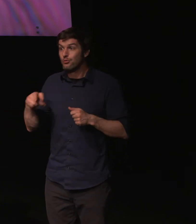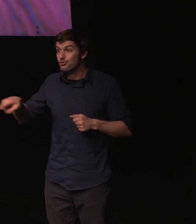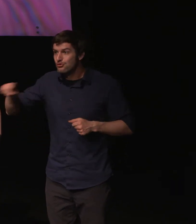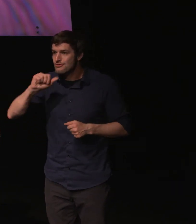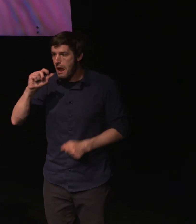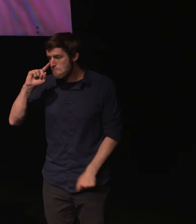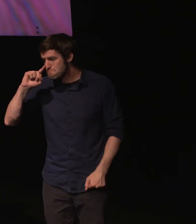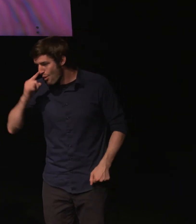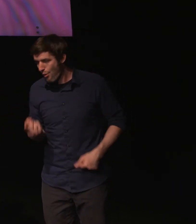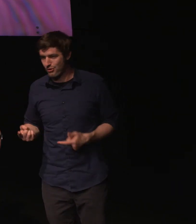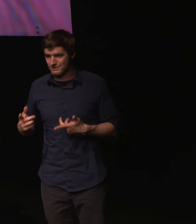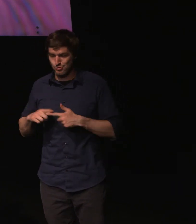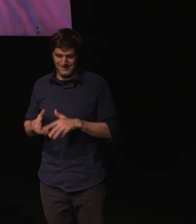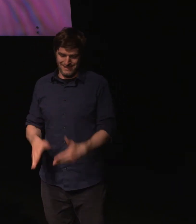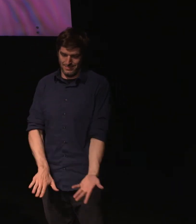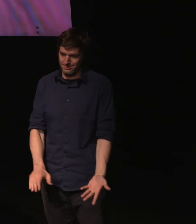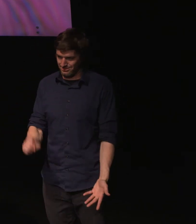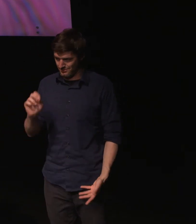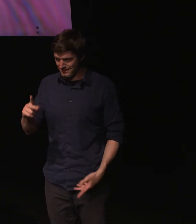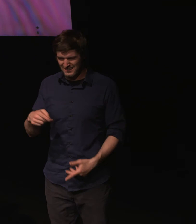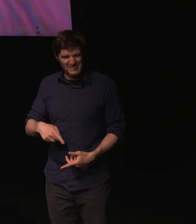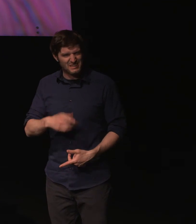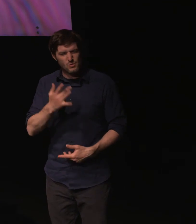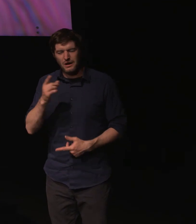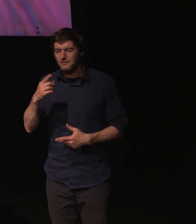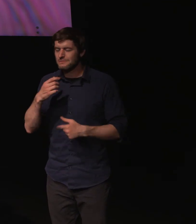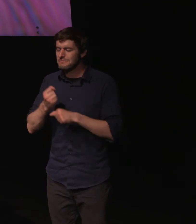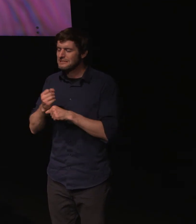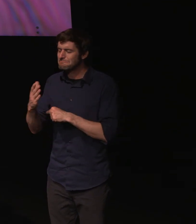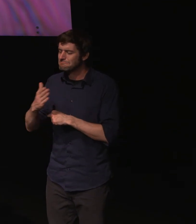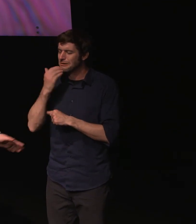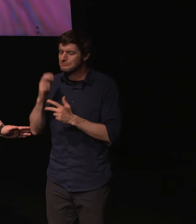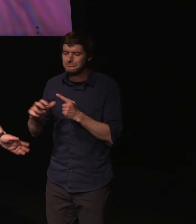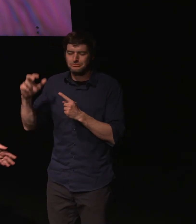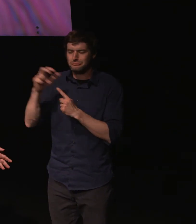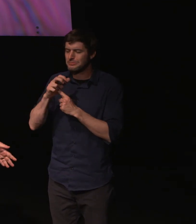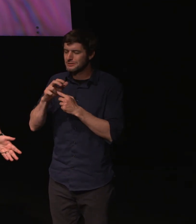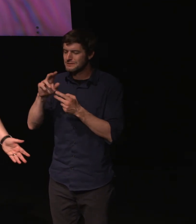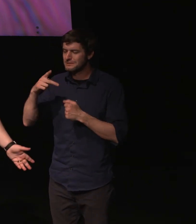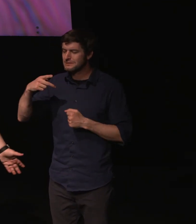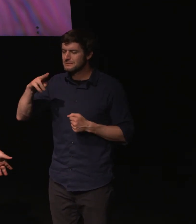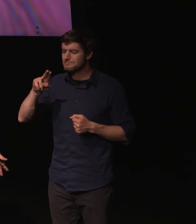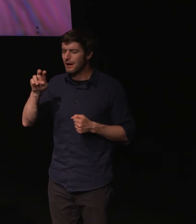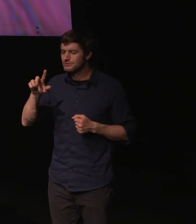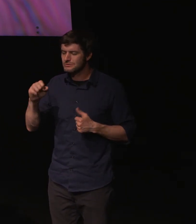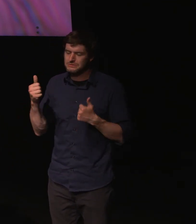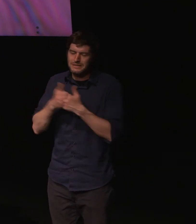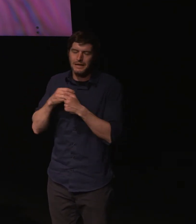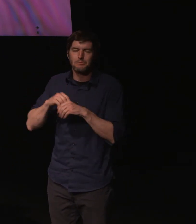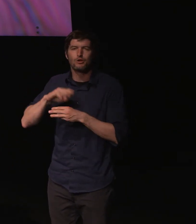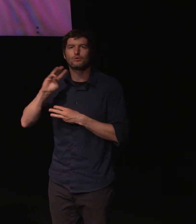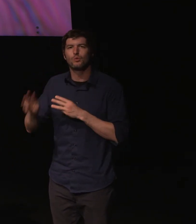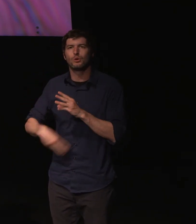"Here's why you need to make the best puzzle game in the world." No, that's not what I'm here for. I'm not... I'll admit I didn't expect